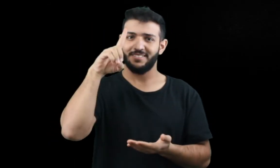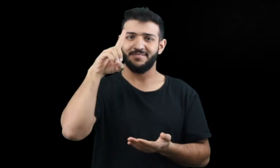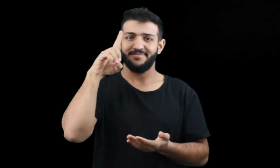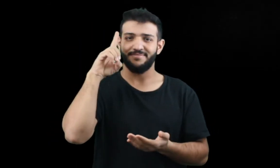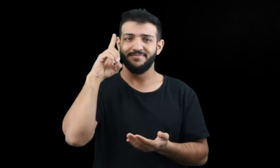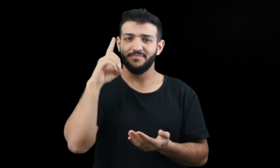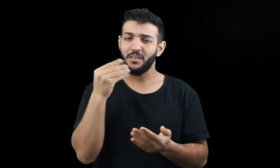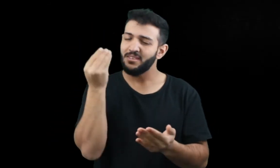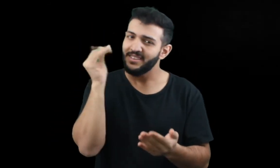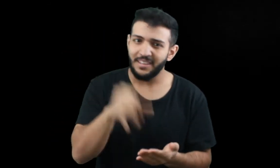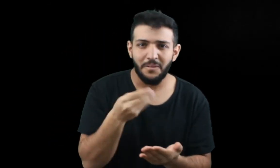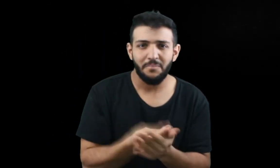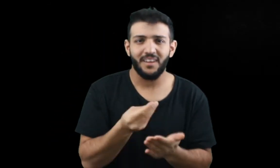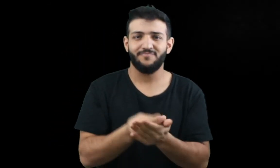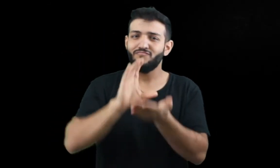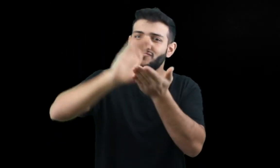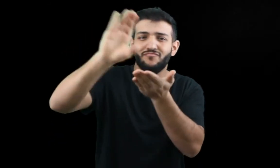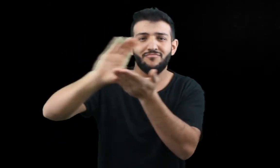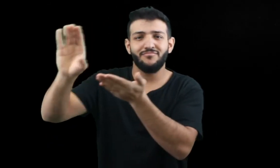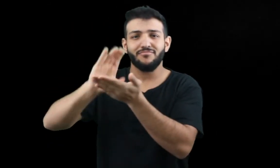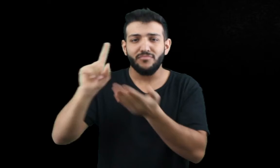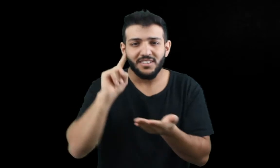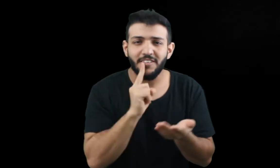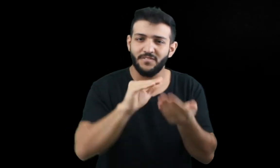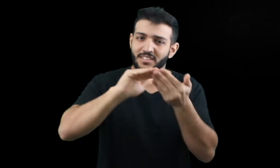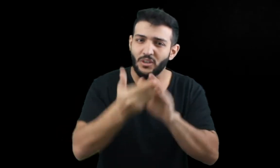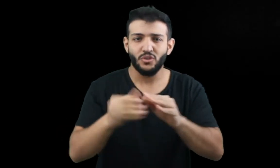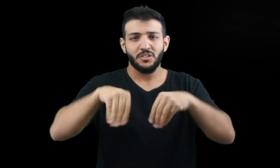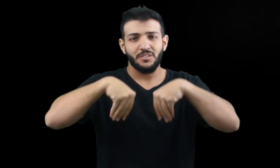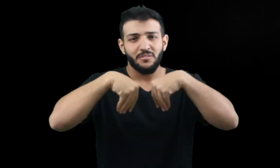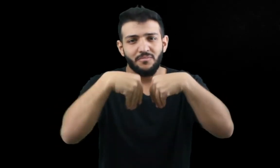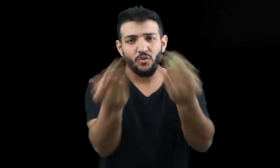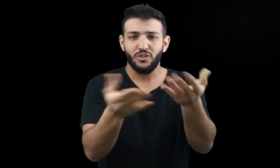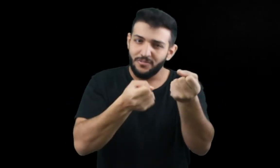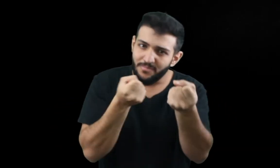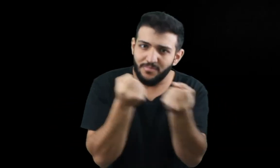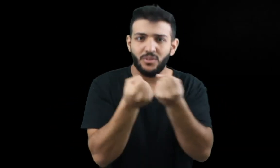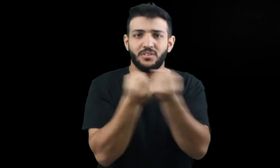Provide the necessary funding to support services for deaf students by deaf providers.